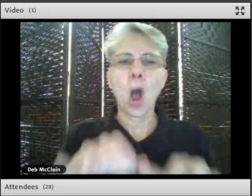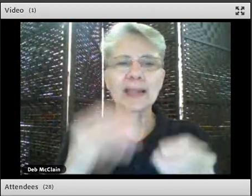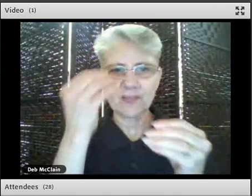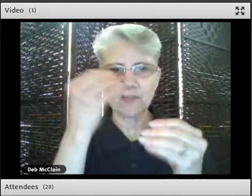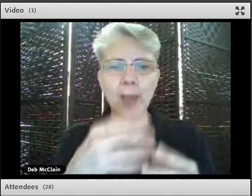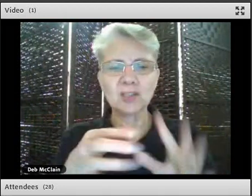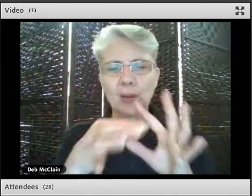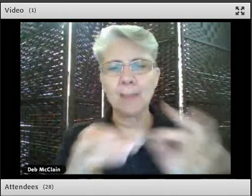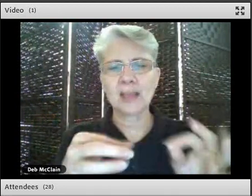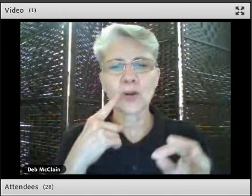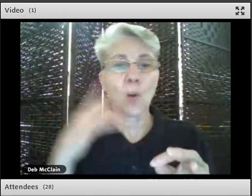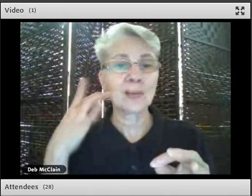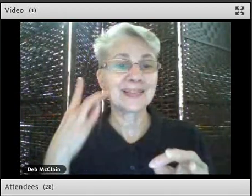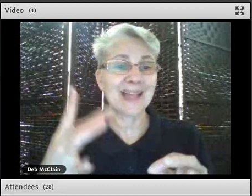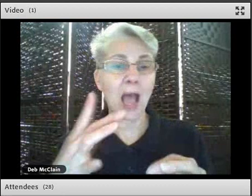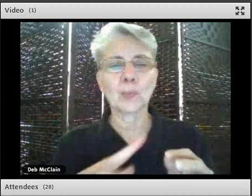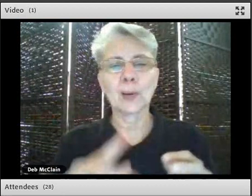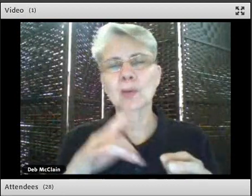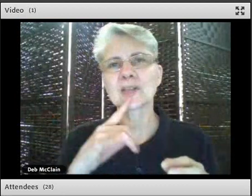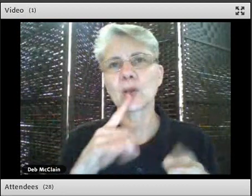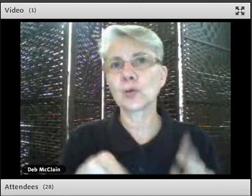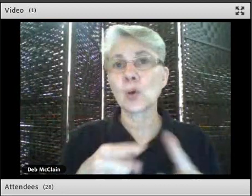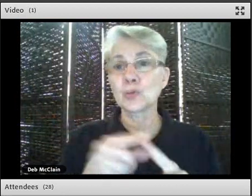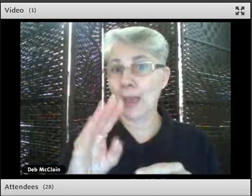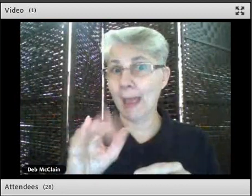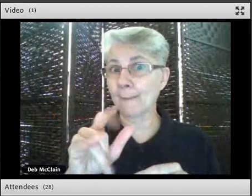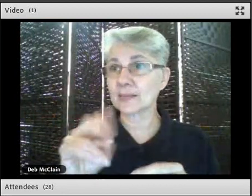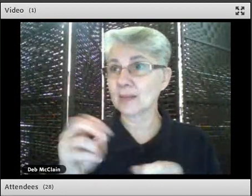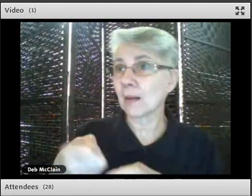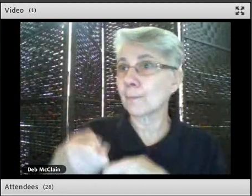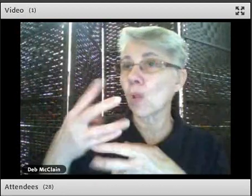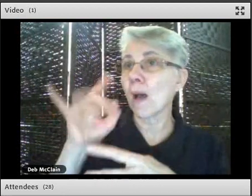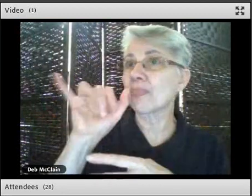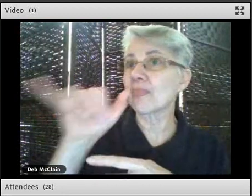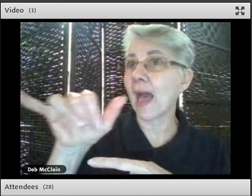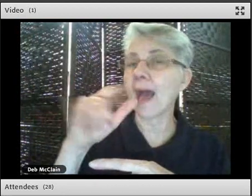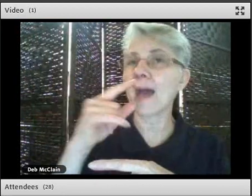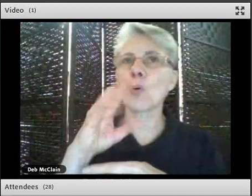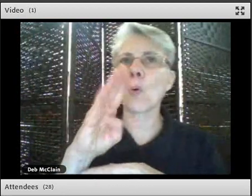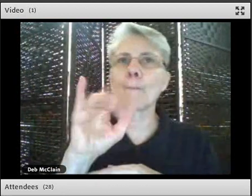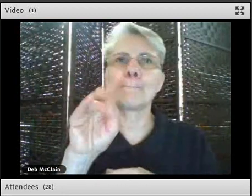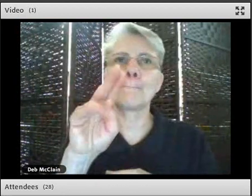or some website and look that up. Amazon is really good about providing reading levels